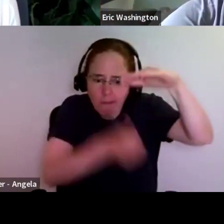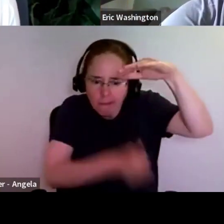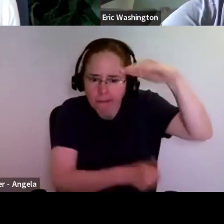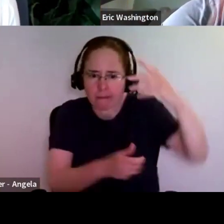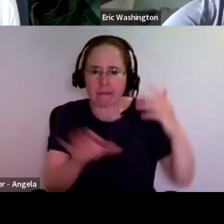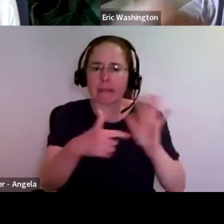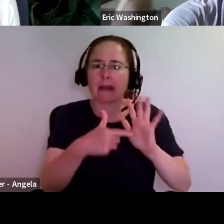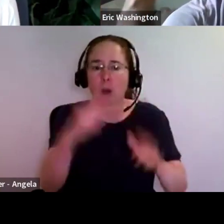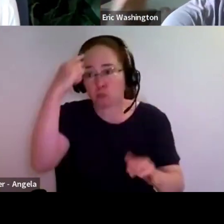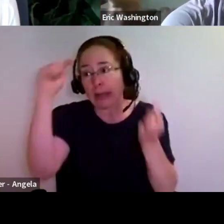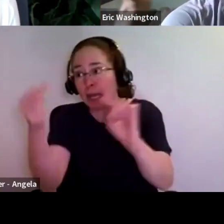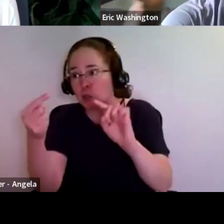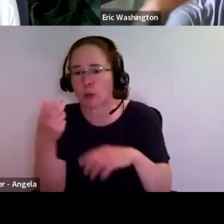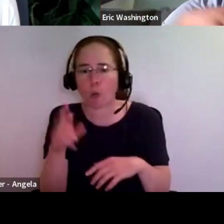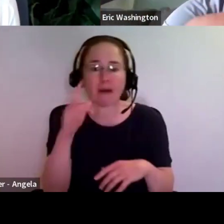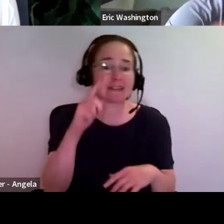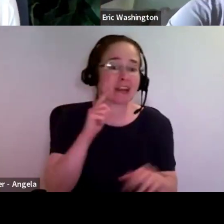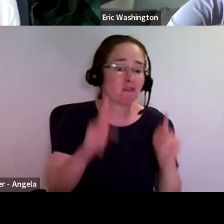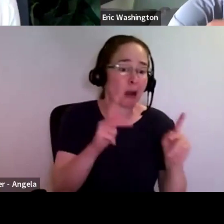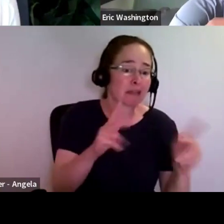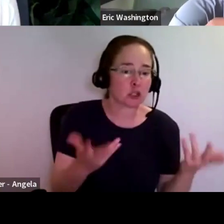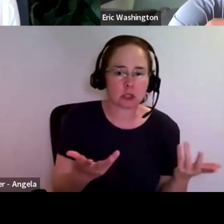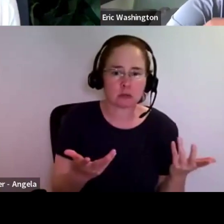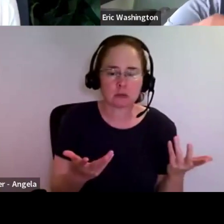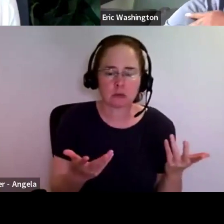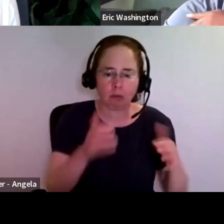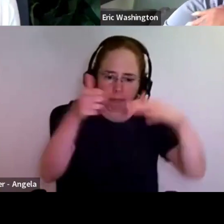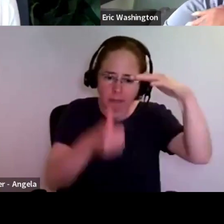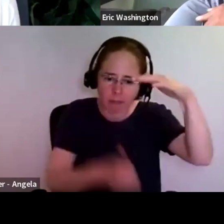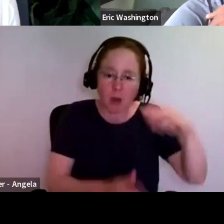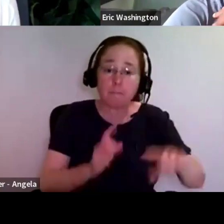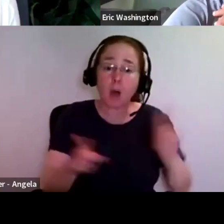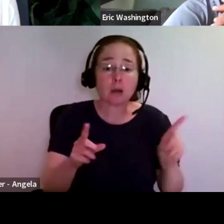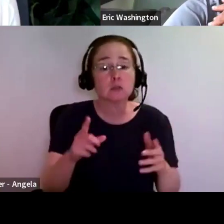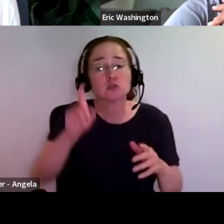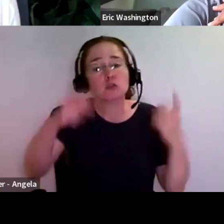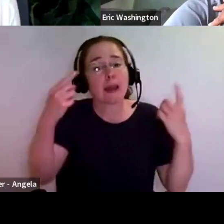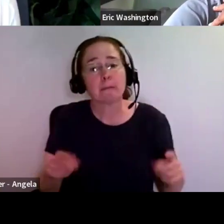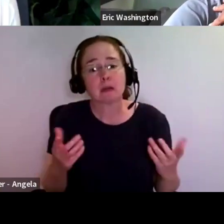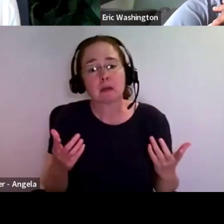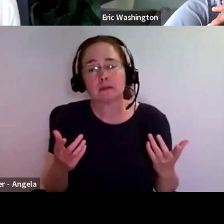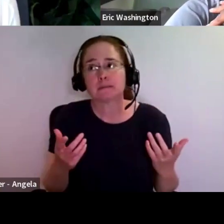like a brain injury, or, you know, the deaf population. But I think that what needs to happen is, whether you have a